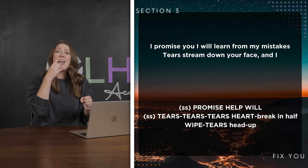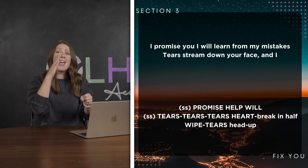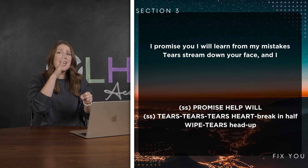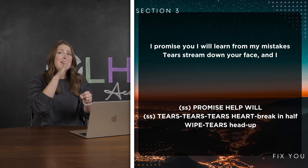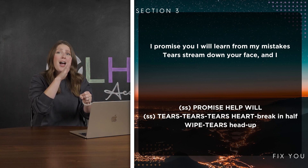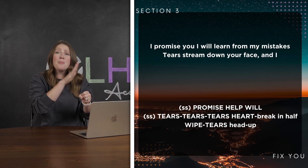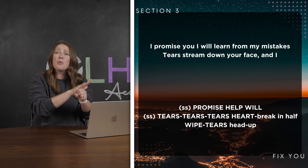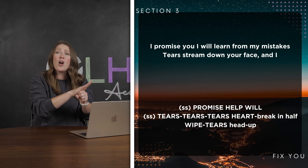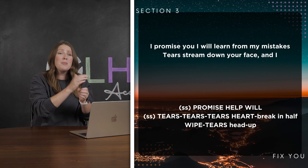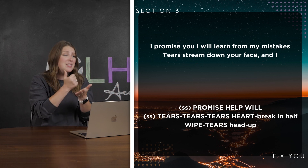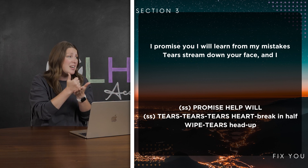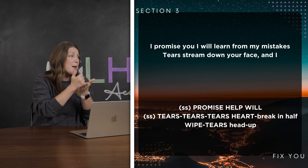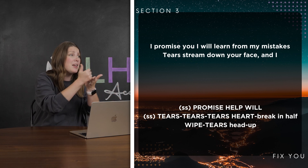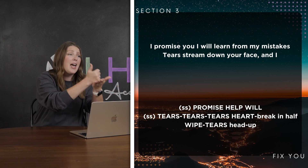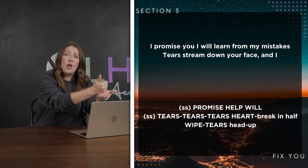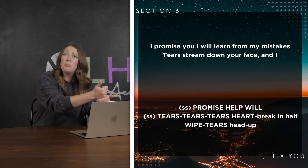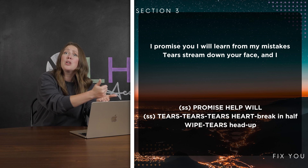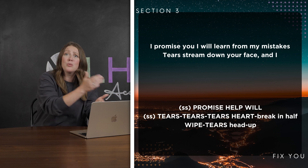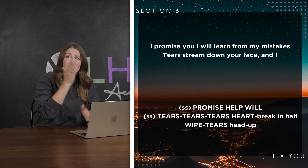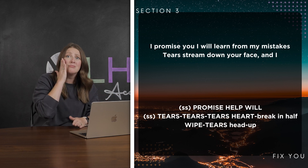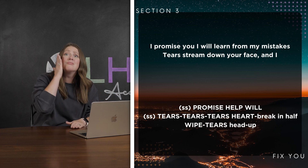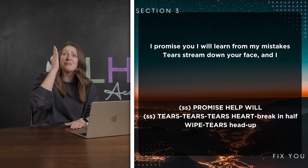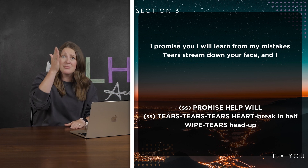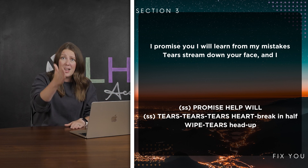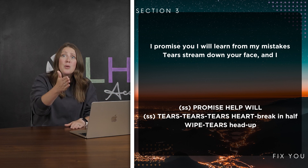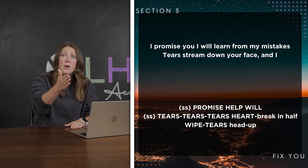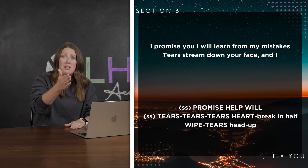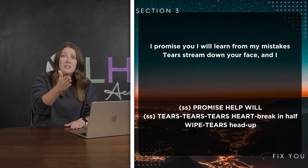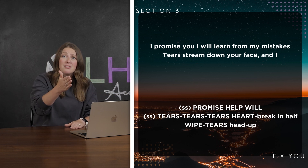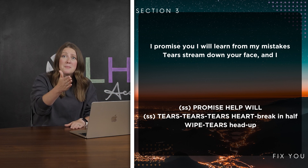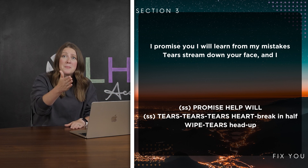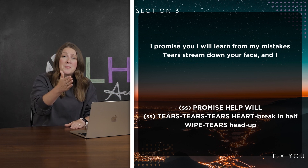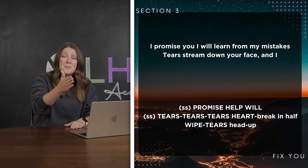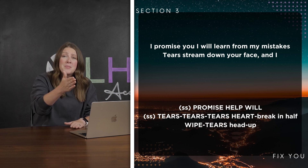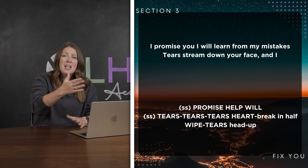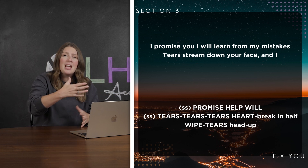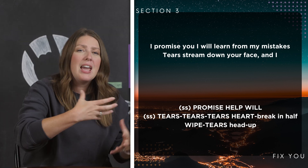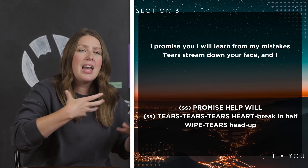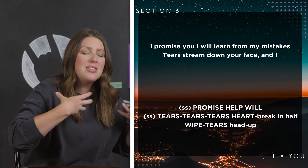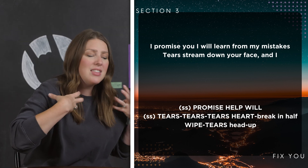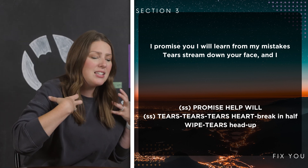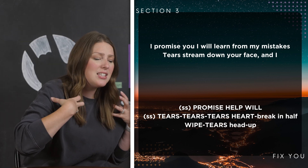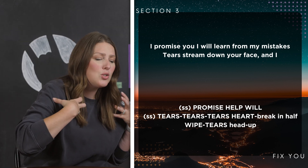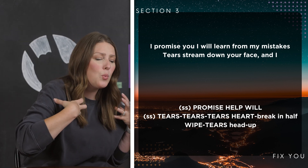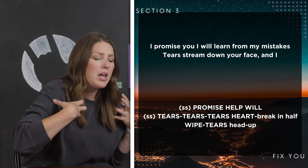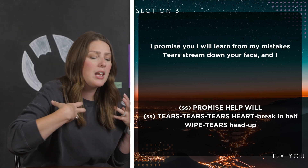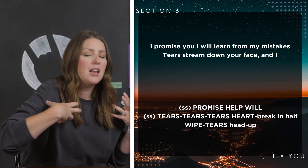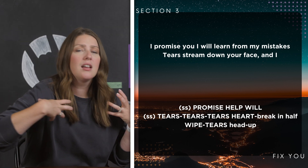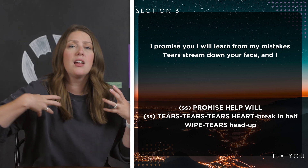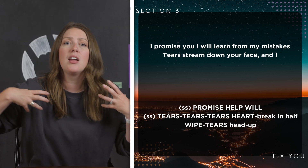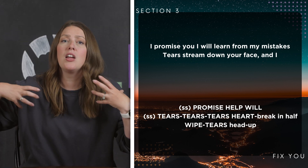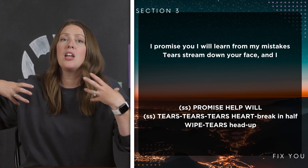hey, I promise that I'm going to help you. I will. And this is when